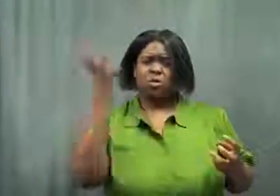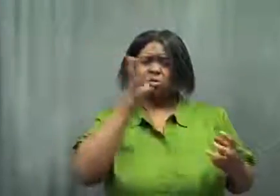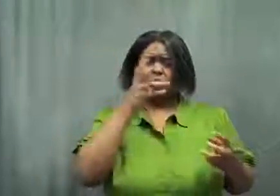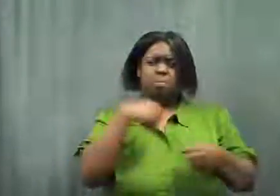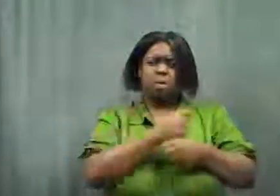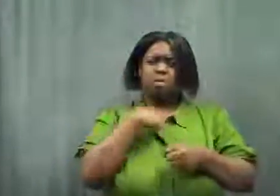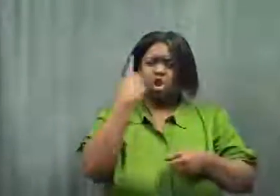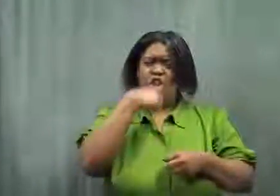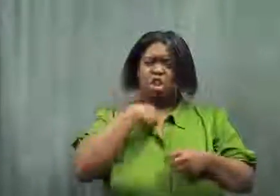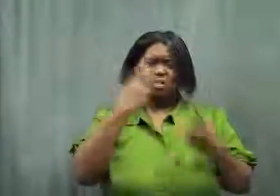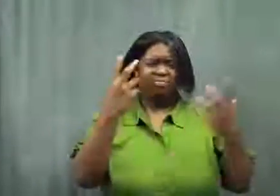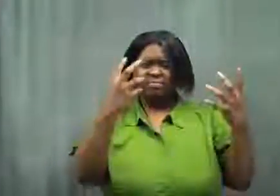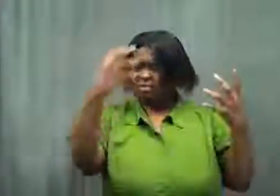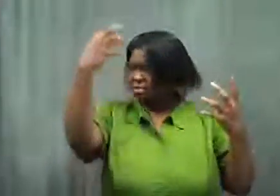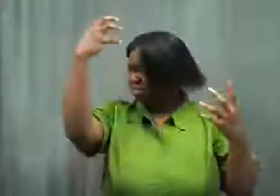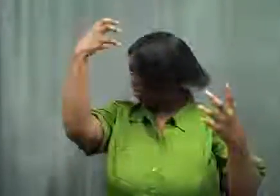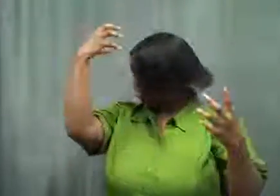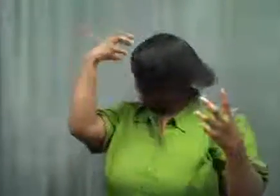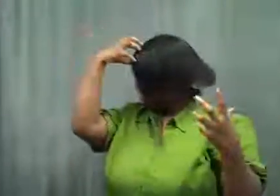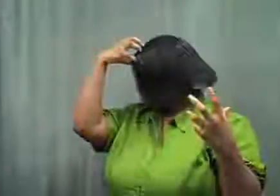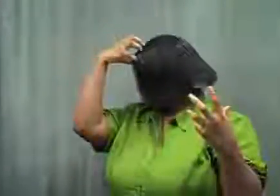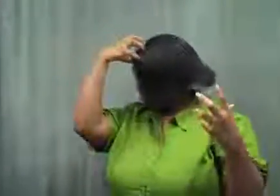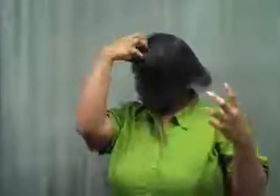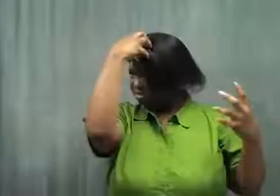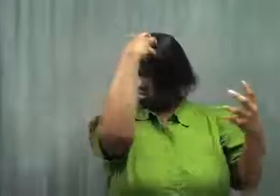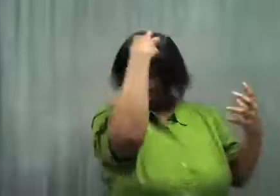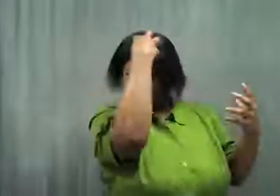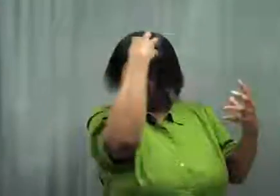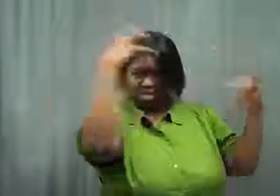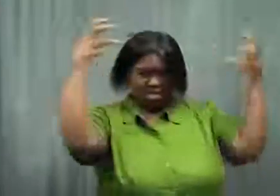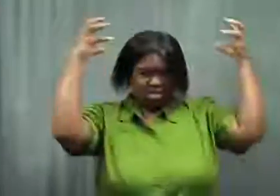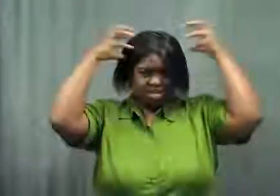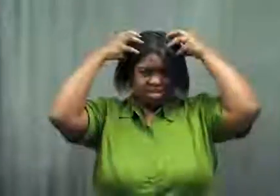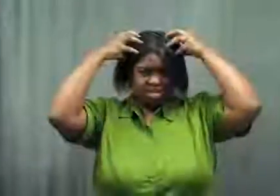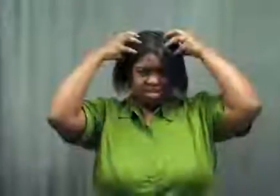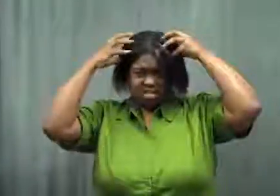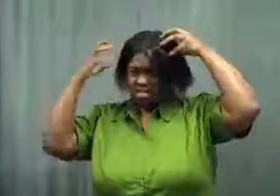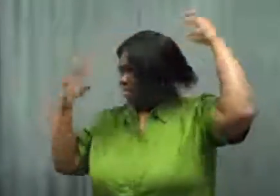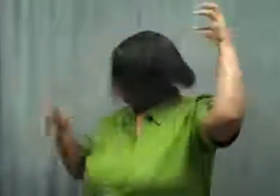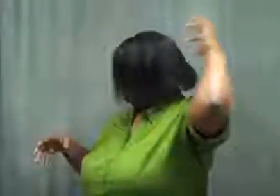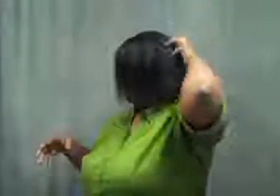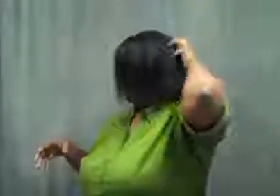I really hated when my mother made me look like that. She parted it with a bunch in front, two on the sides, and one in the back.